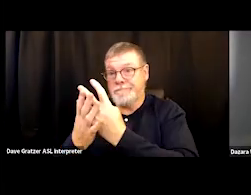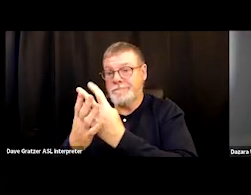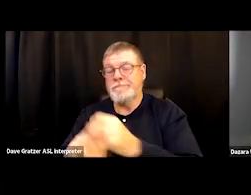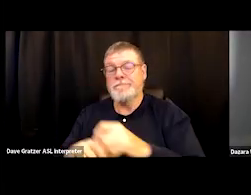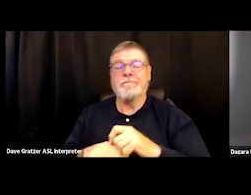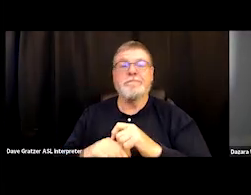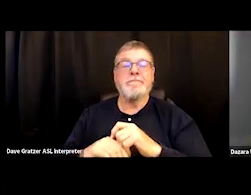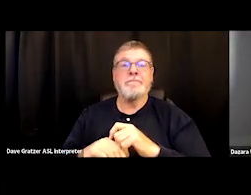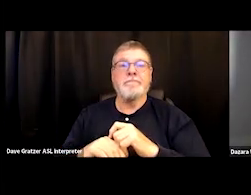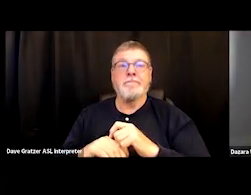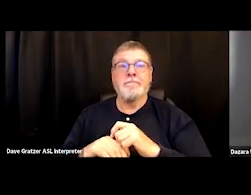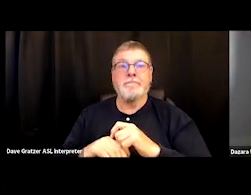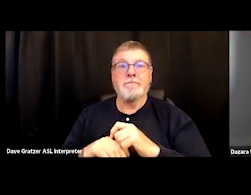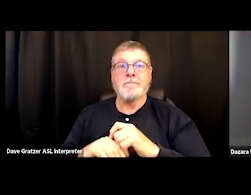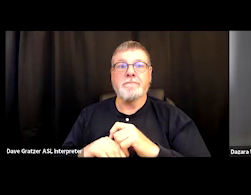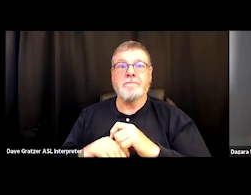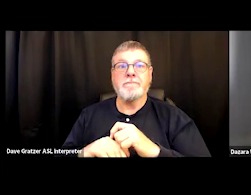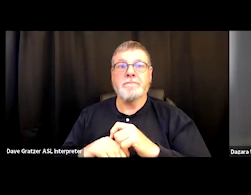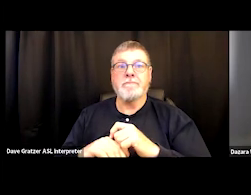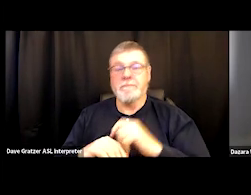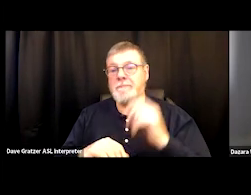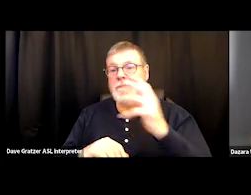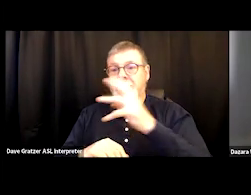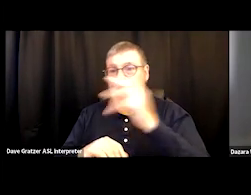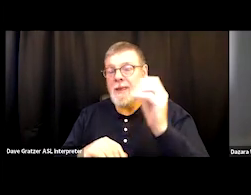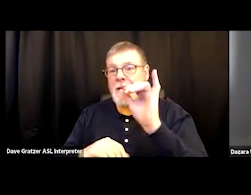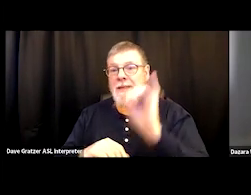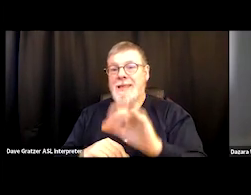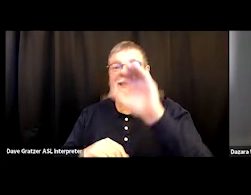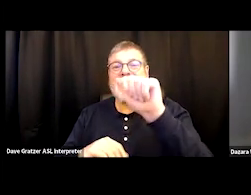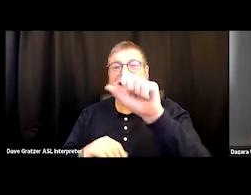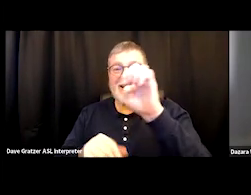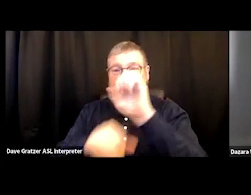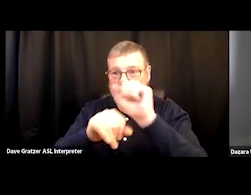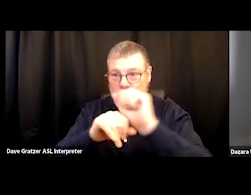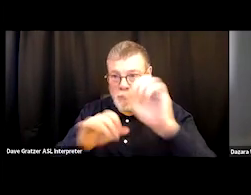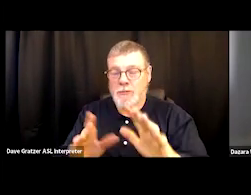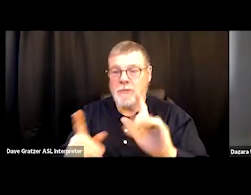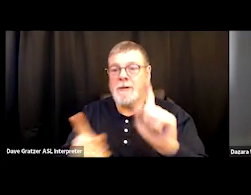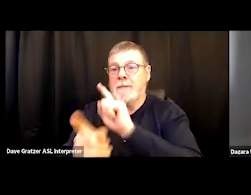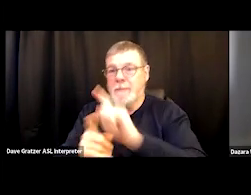At the time that the caseworker met with them, they were incarcerated.